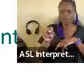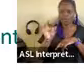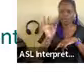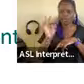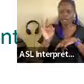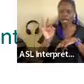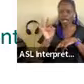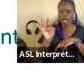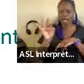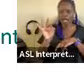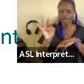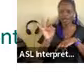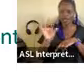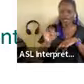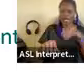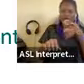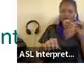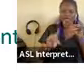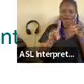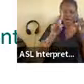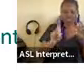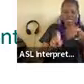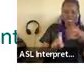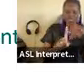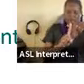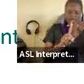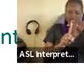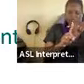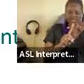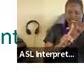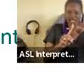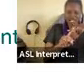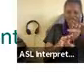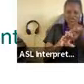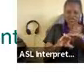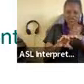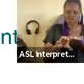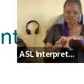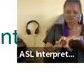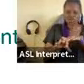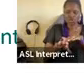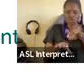And our test Positivity has been slowly but steadily climbing up, as you can see here.